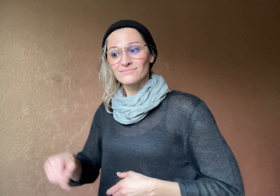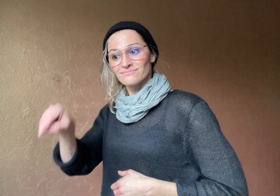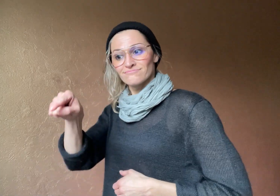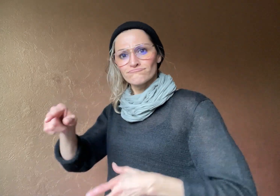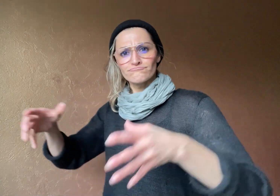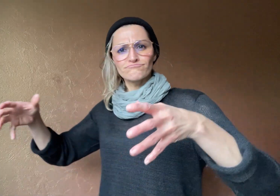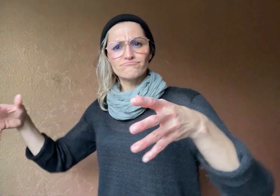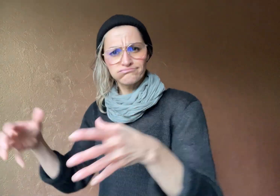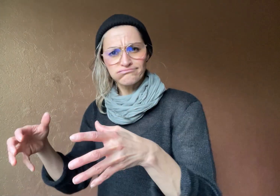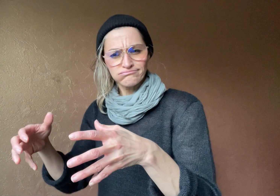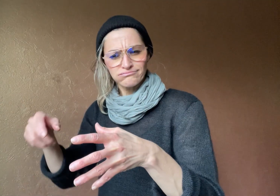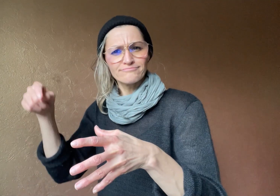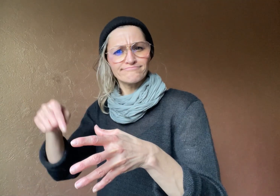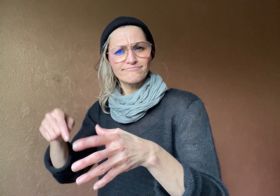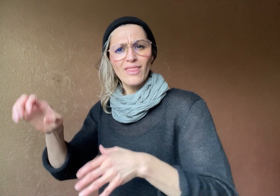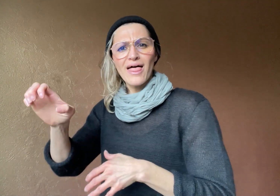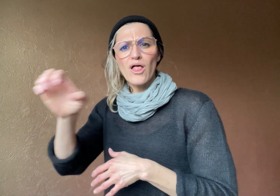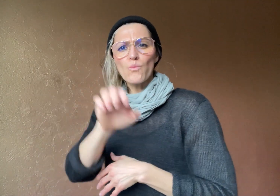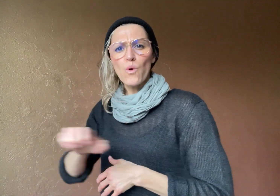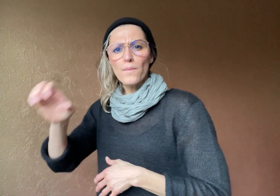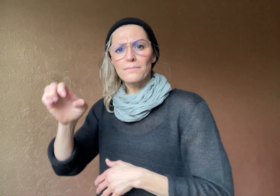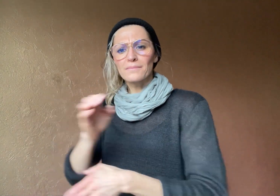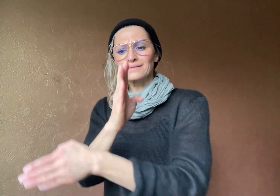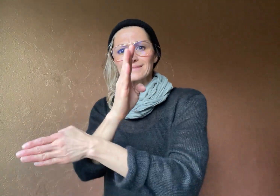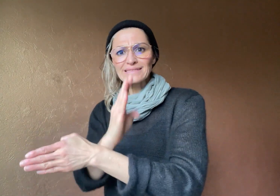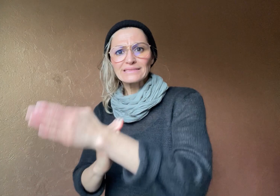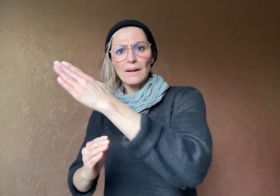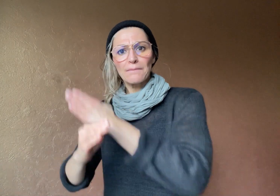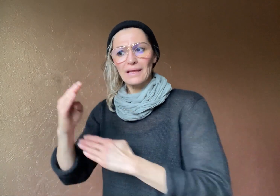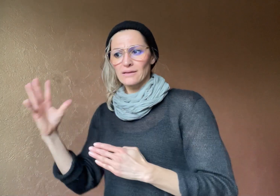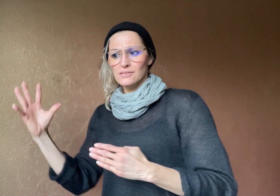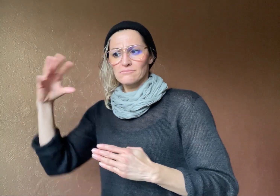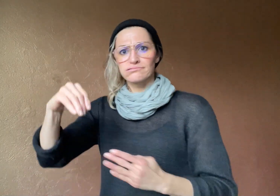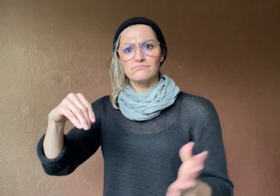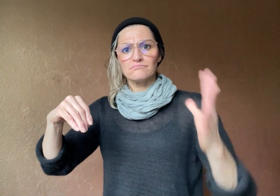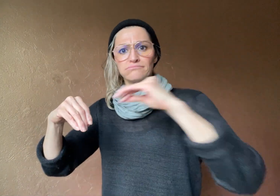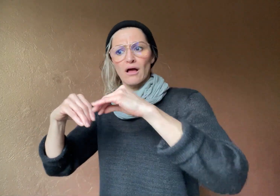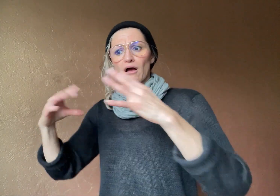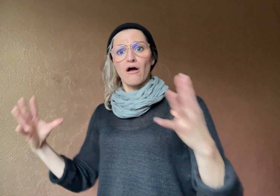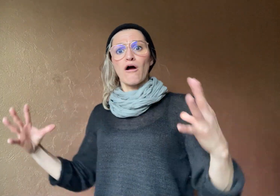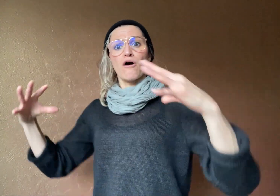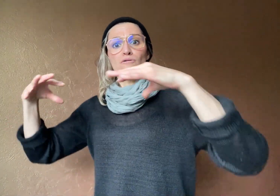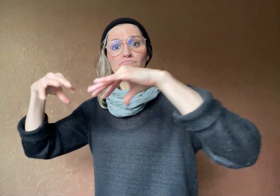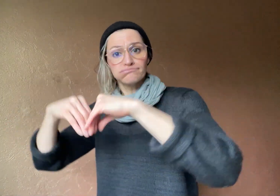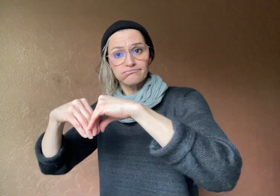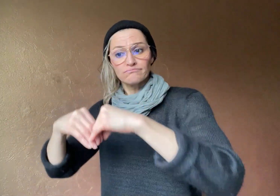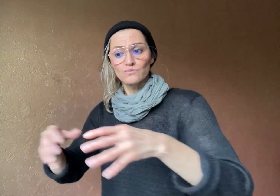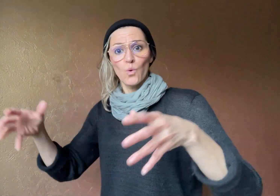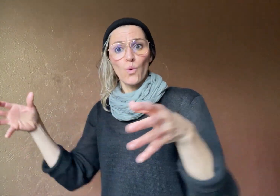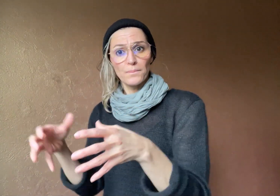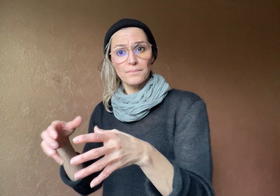[Dawn]: The European Disability Intergroup,